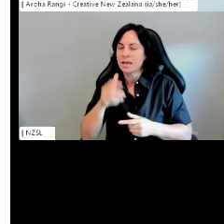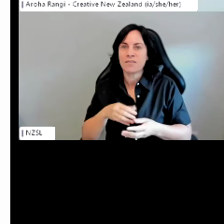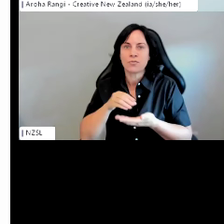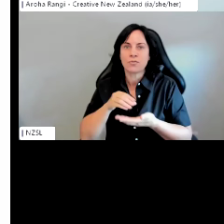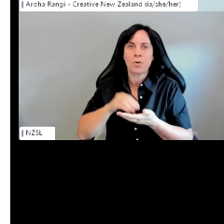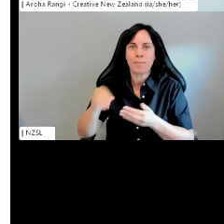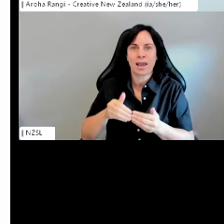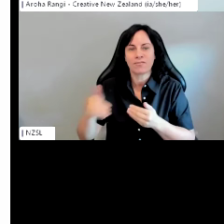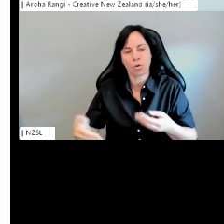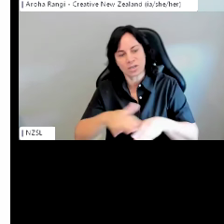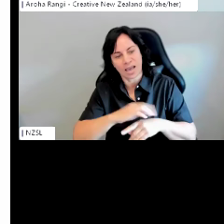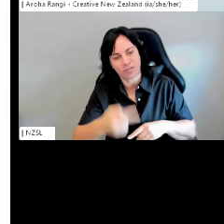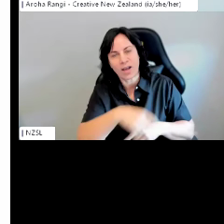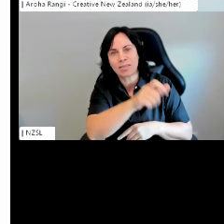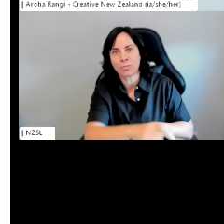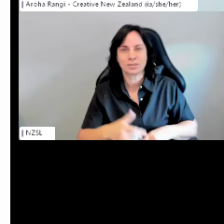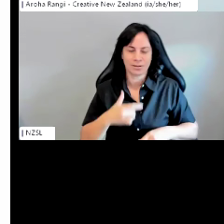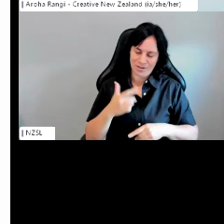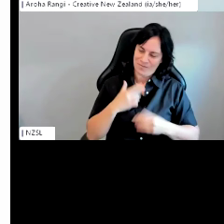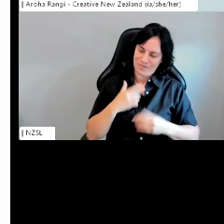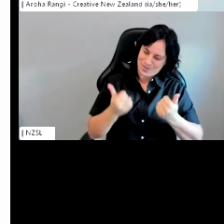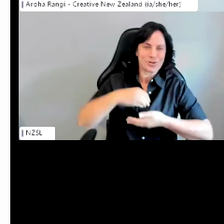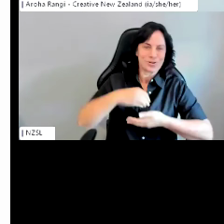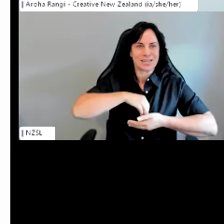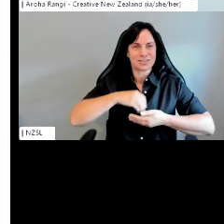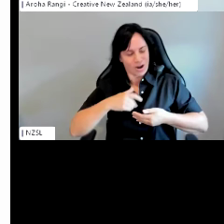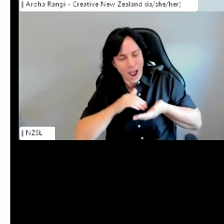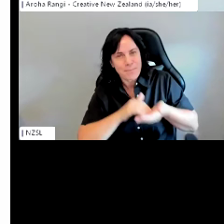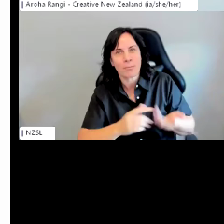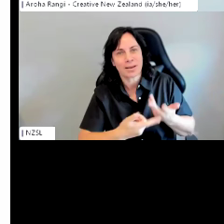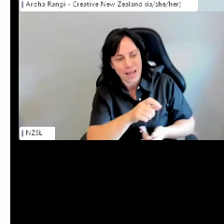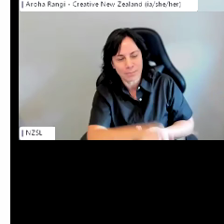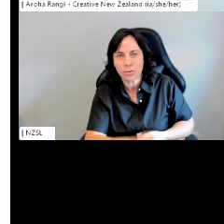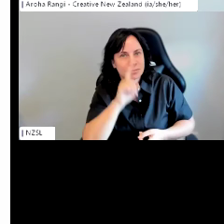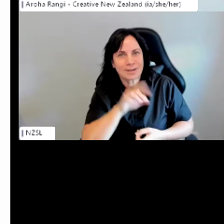um um good about it. You feel that you're you've helped in some way. So it it's interesting that